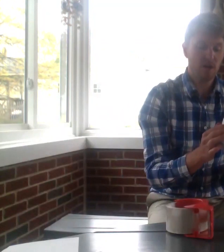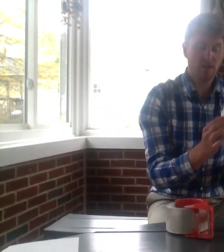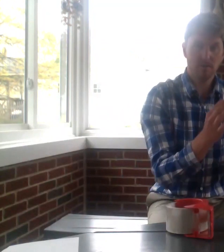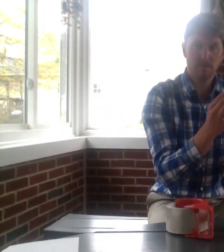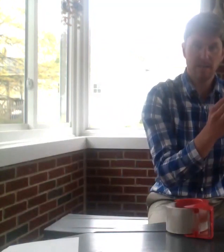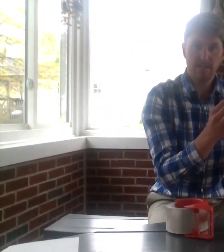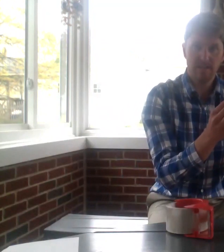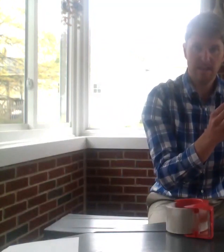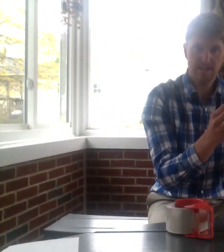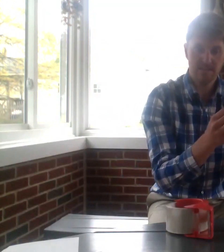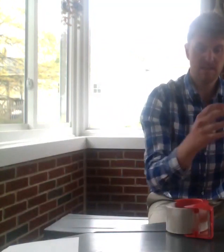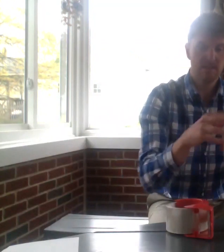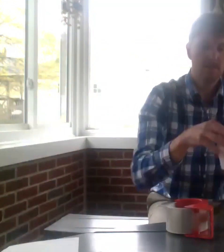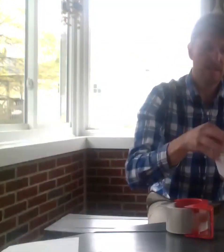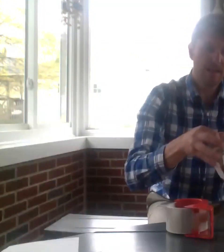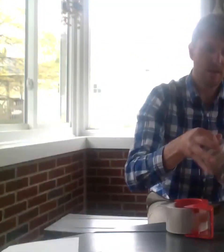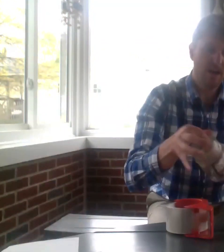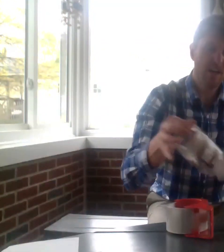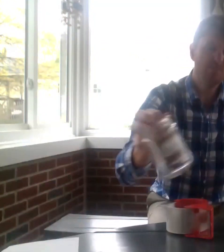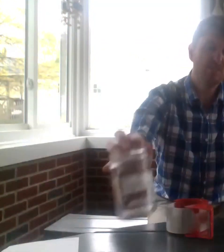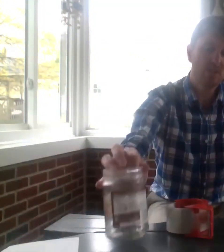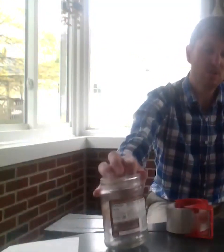just draw a smiley face or two on this.